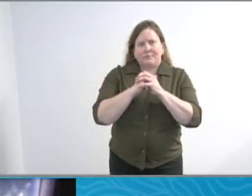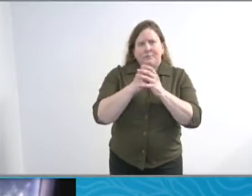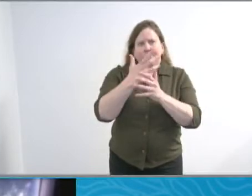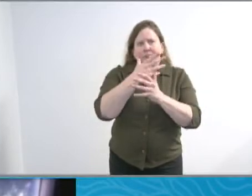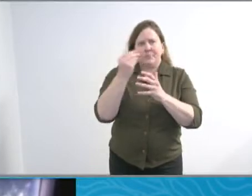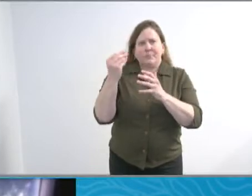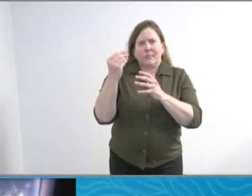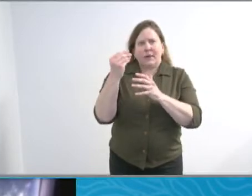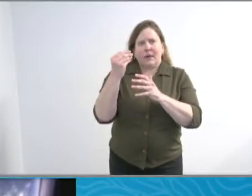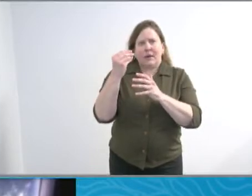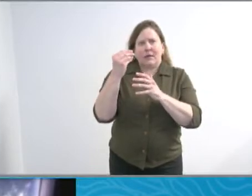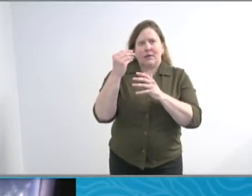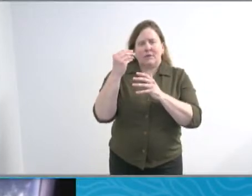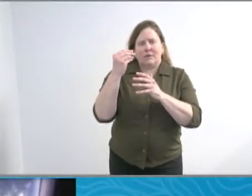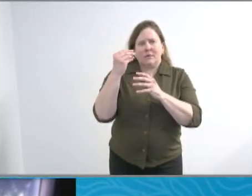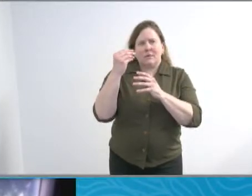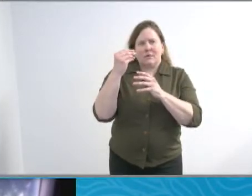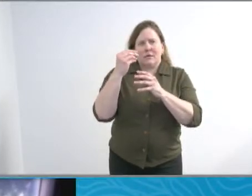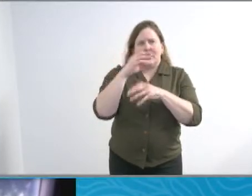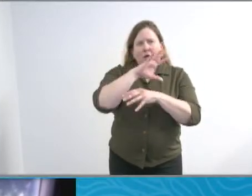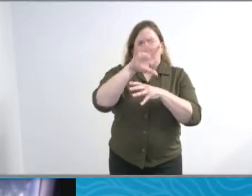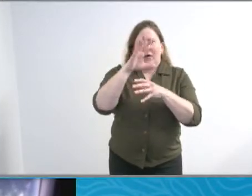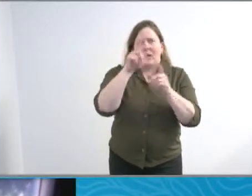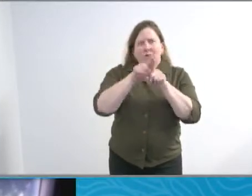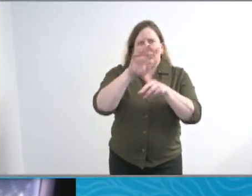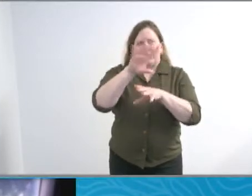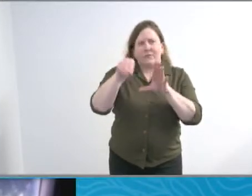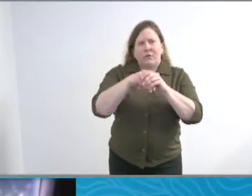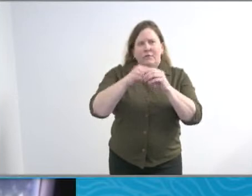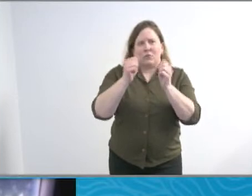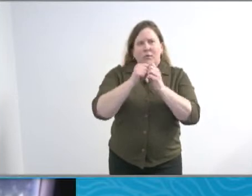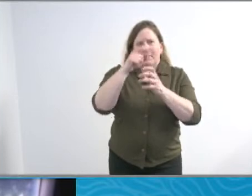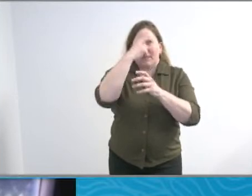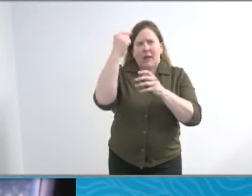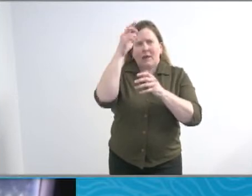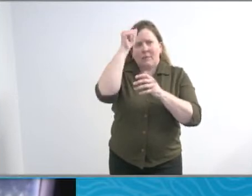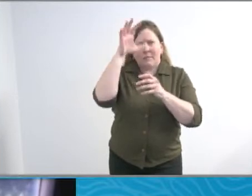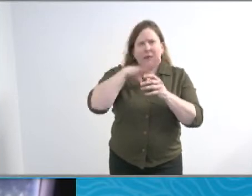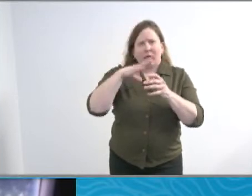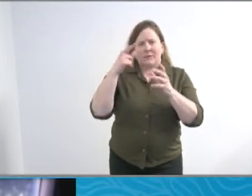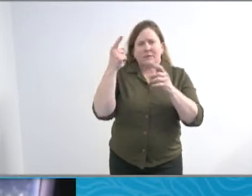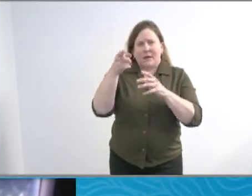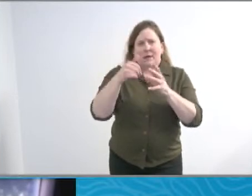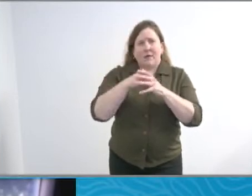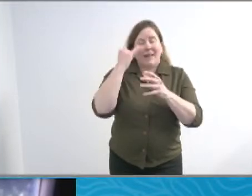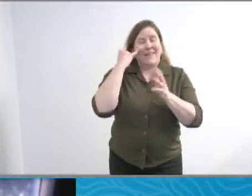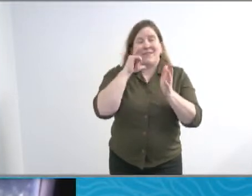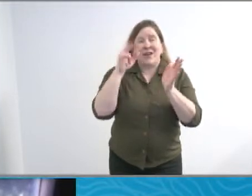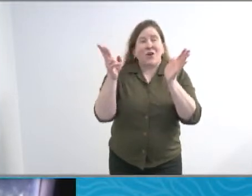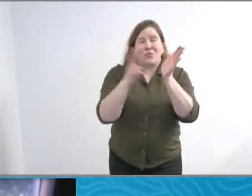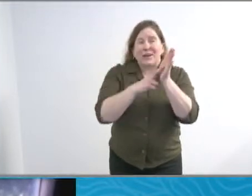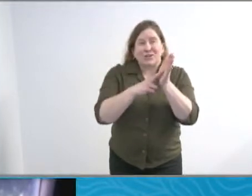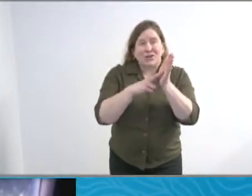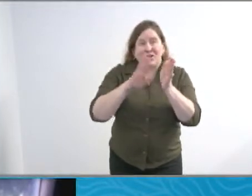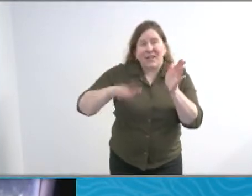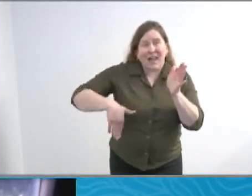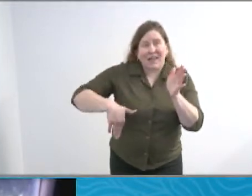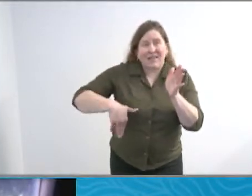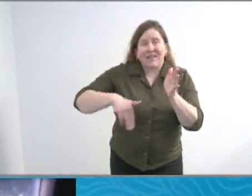So we've got some great people lined up and we would love to have you, if you haven't registered, that's okay. Just come and join us, there will be childcare.